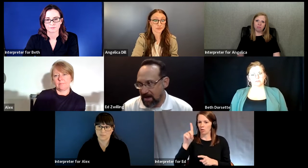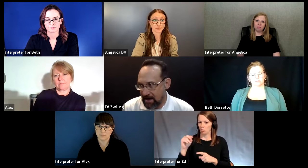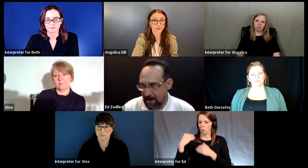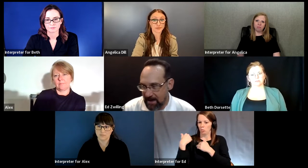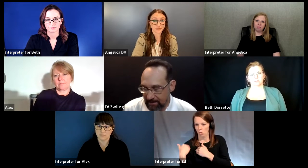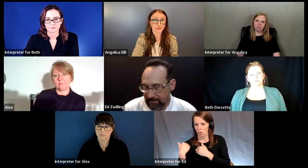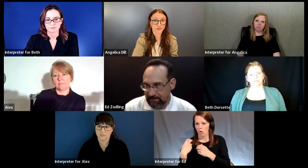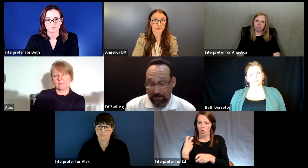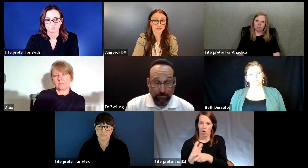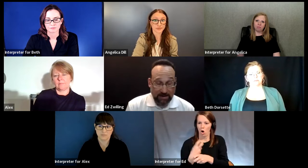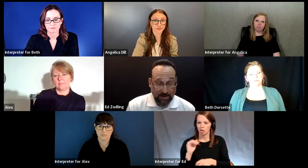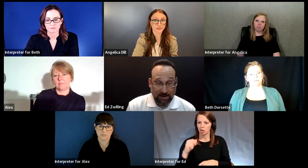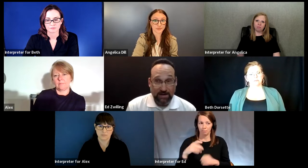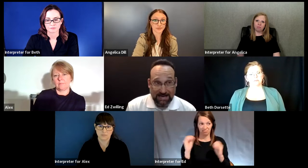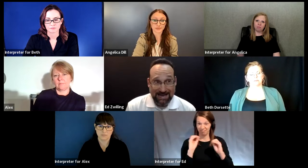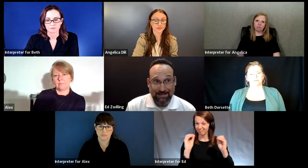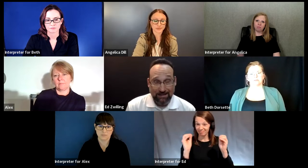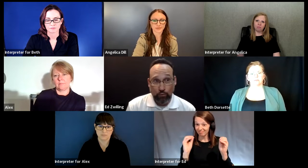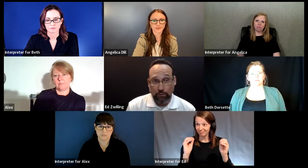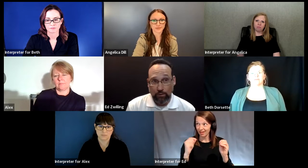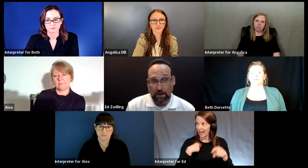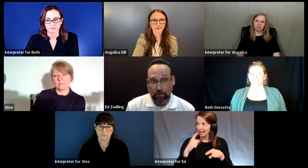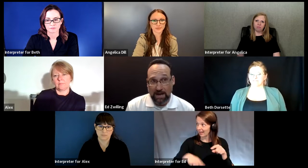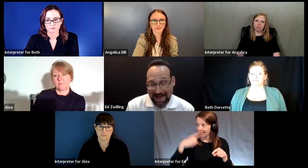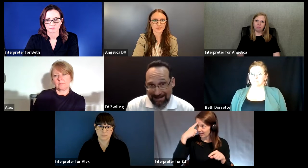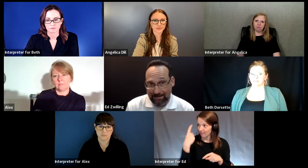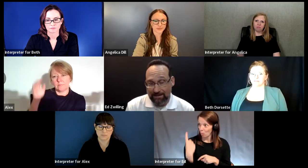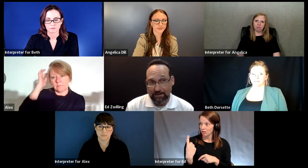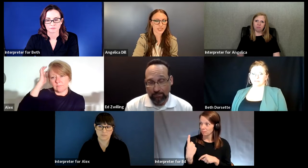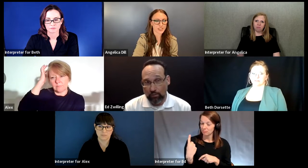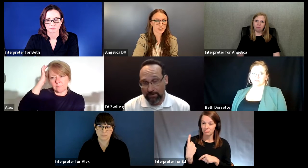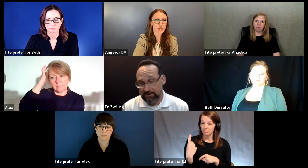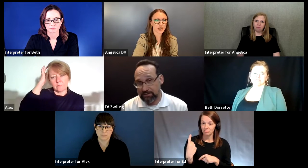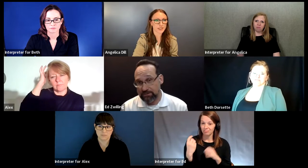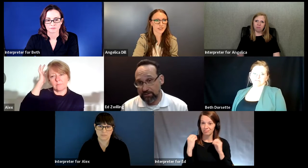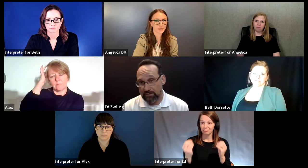Generally. I can't think of one where I have. That's shocking to me.